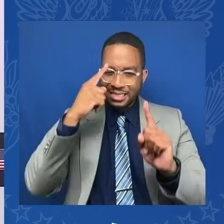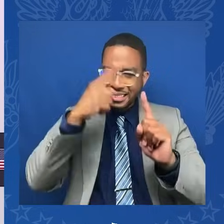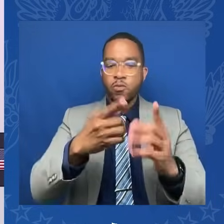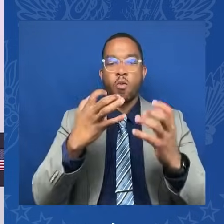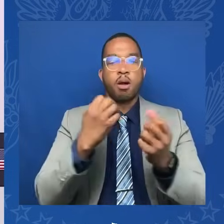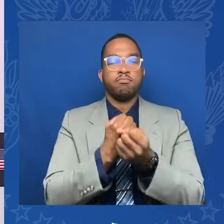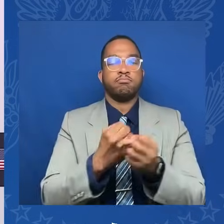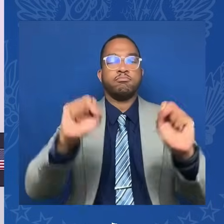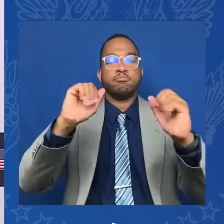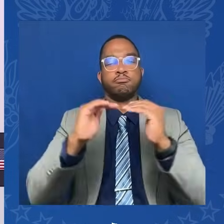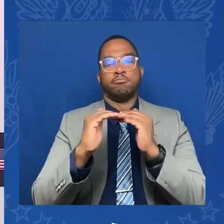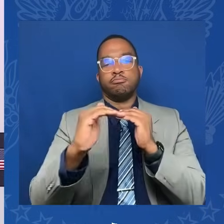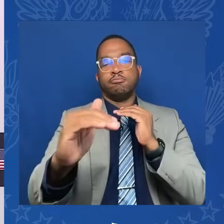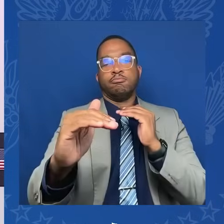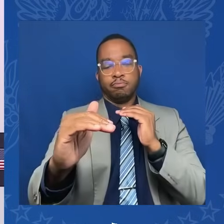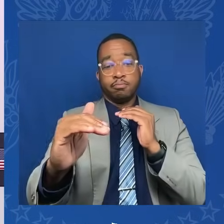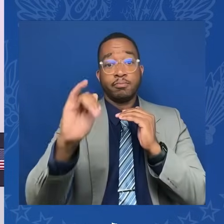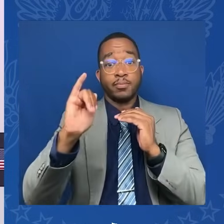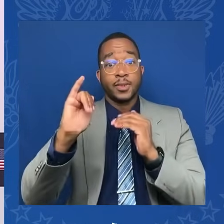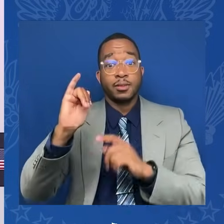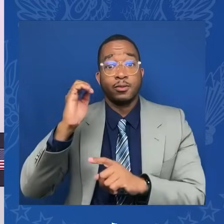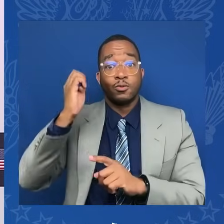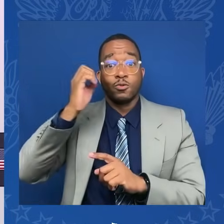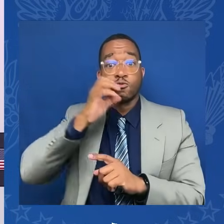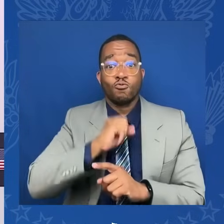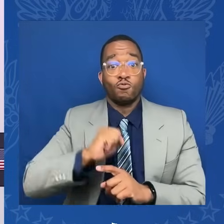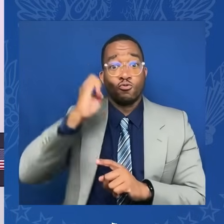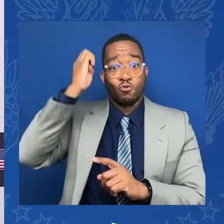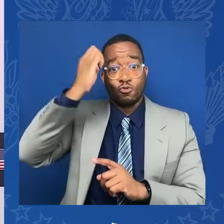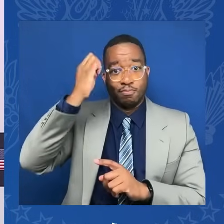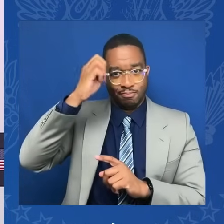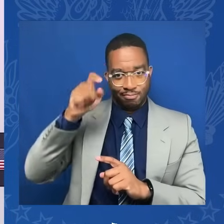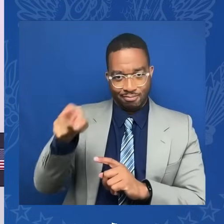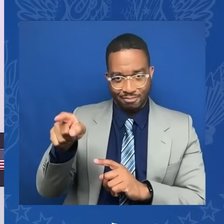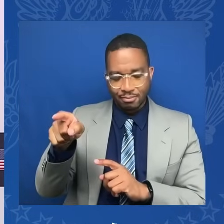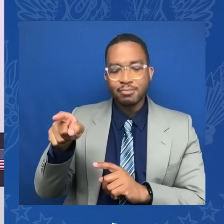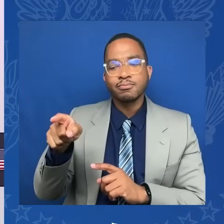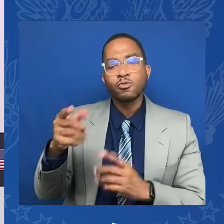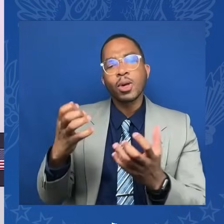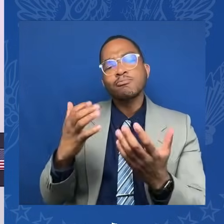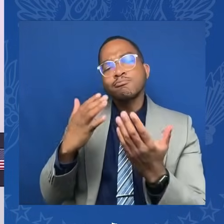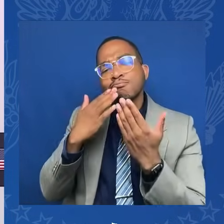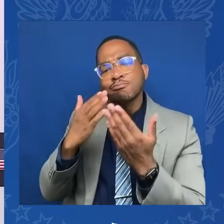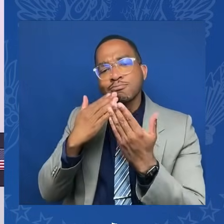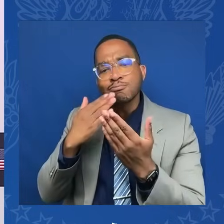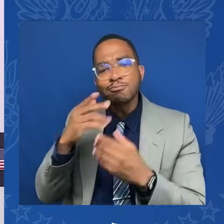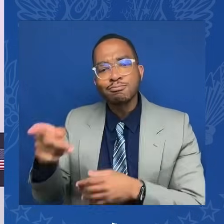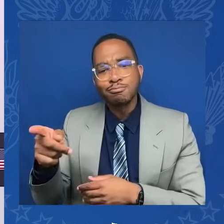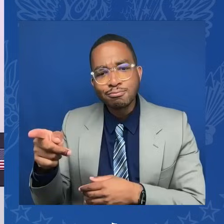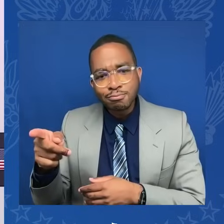Many thanks again. And I think we see eye to eye on this war raging in Ukraine.